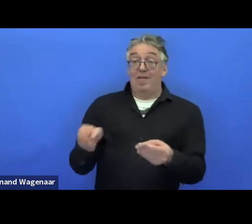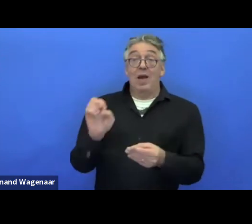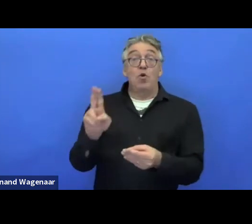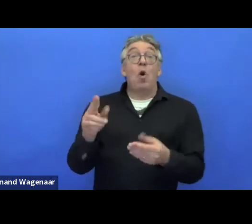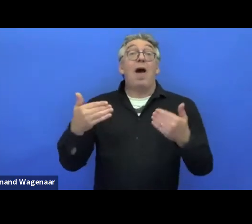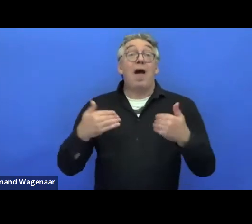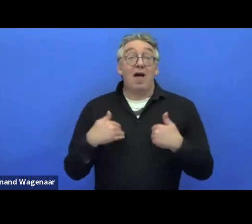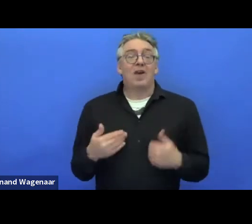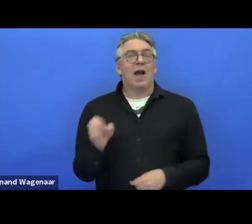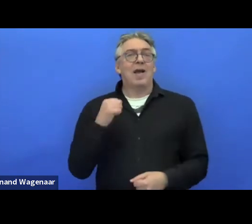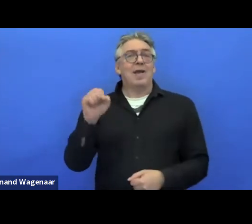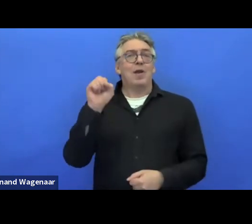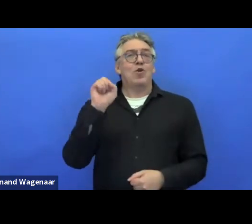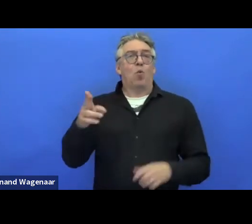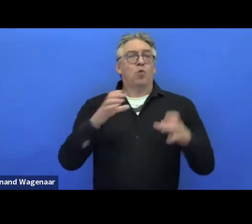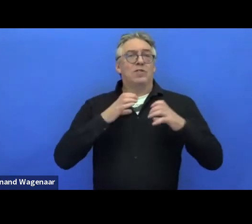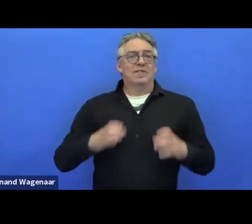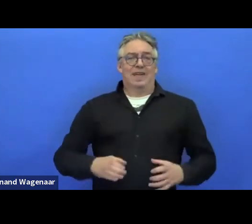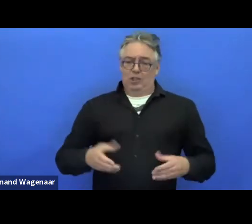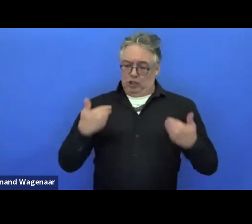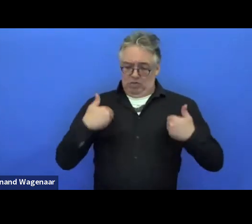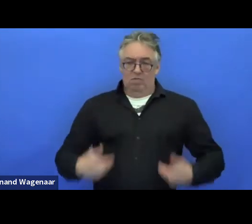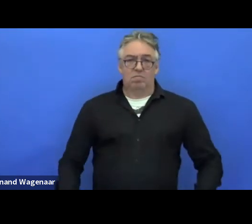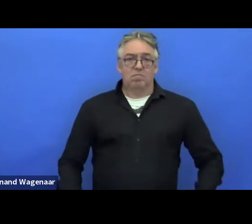A bit more than 25 years, we say it's quite recent 25 years,